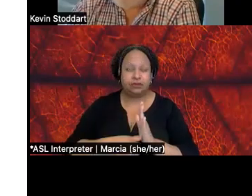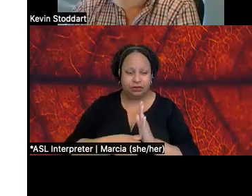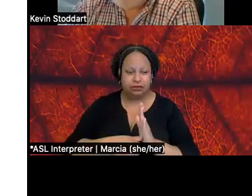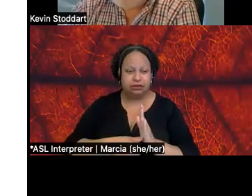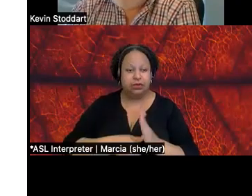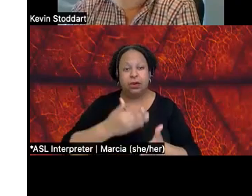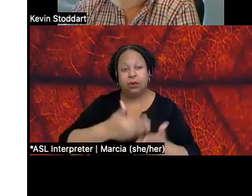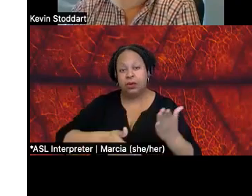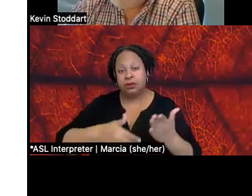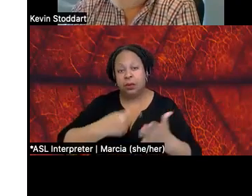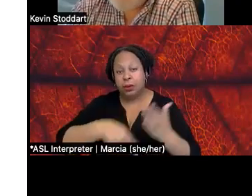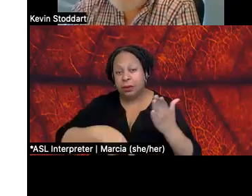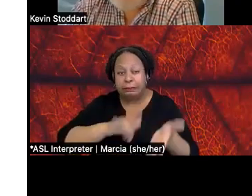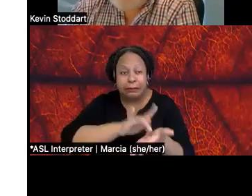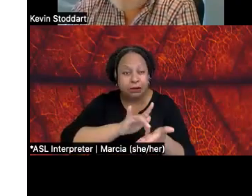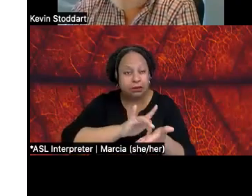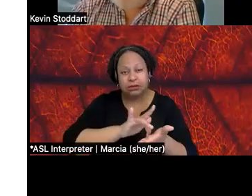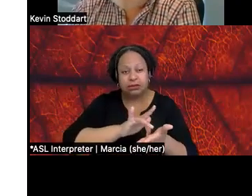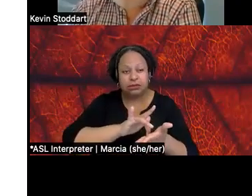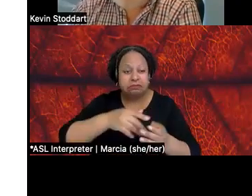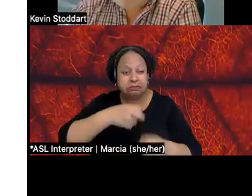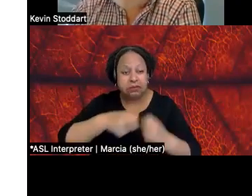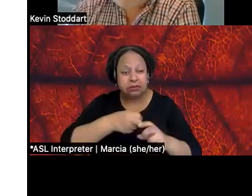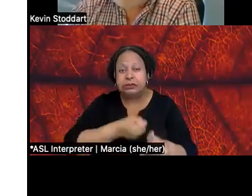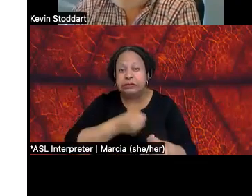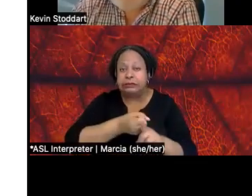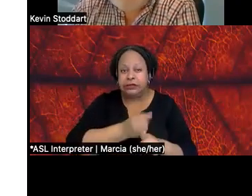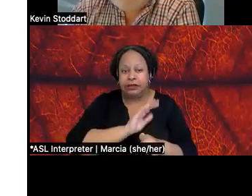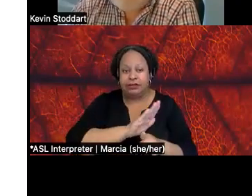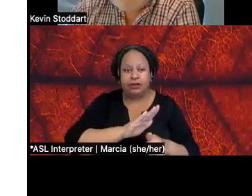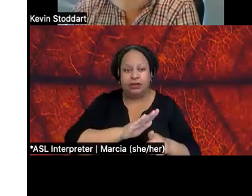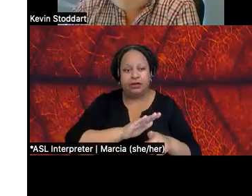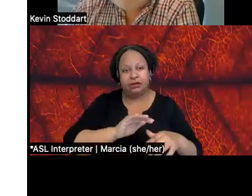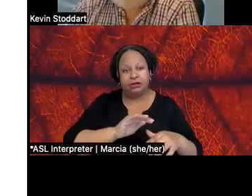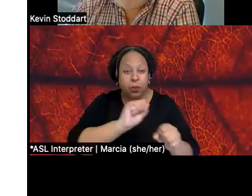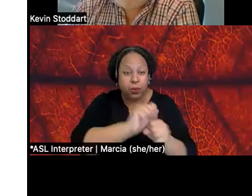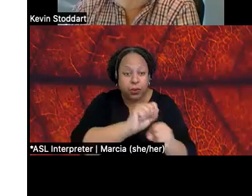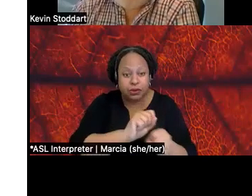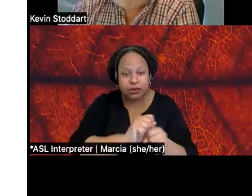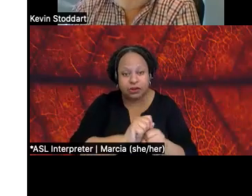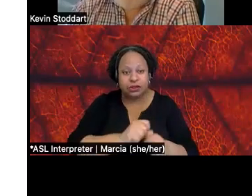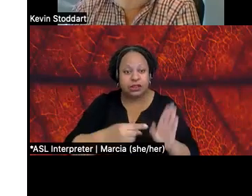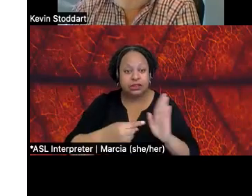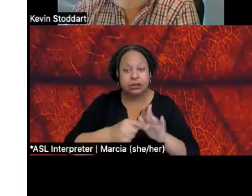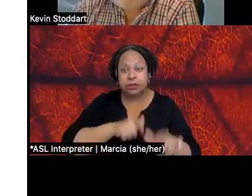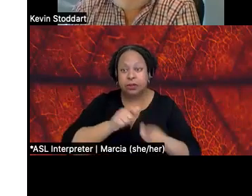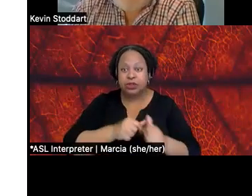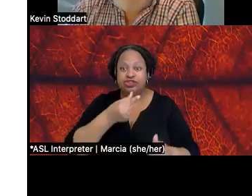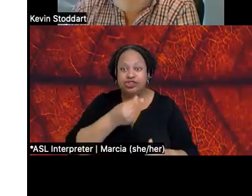We see many people with GI issues that are not